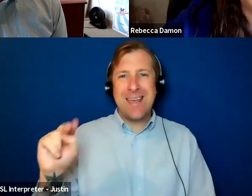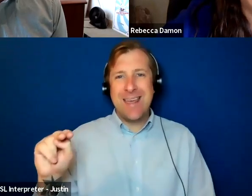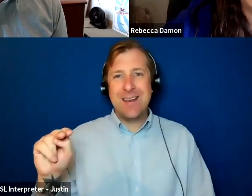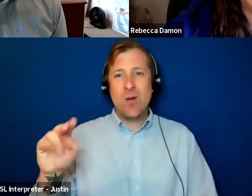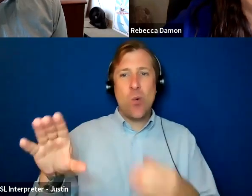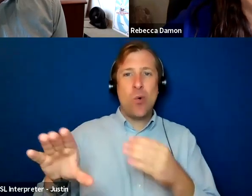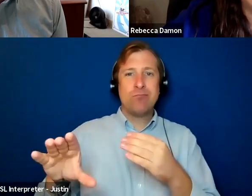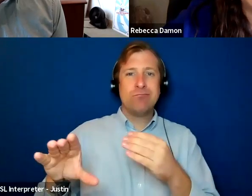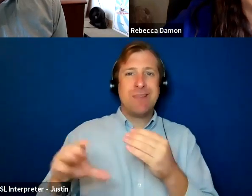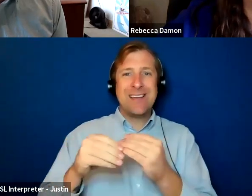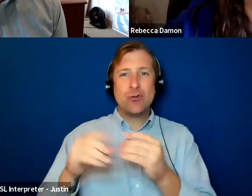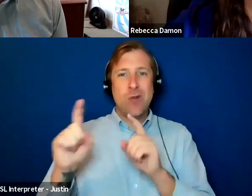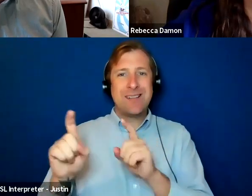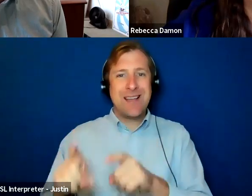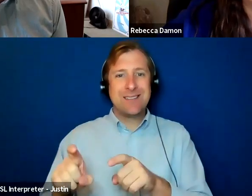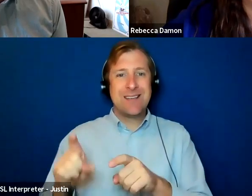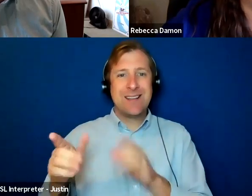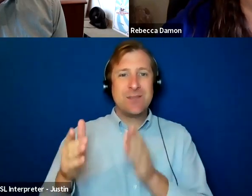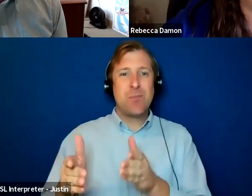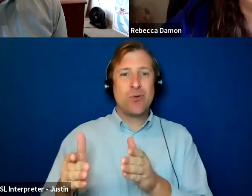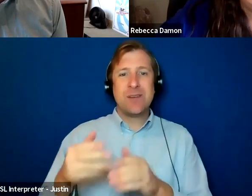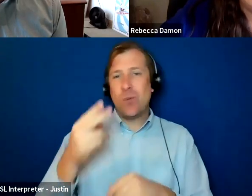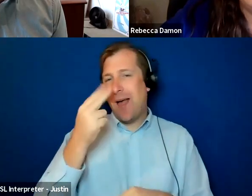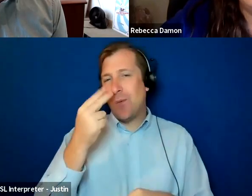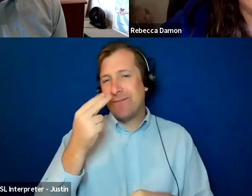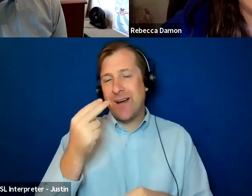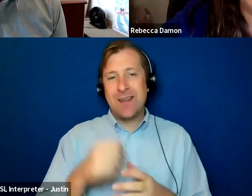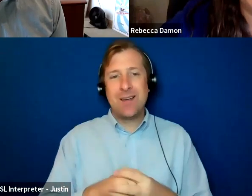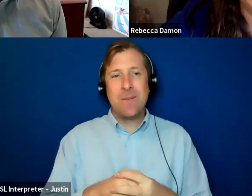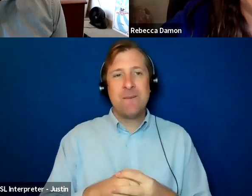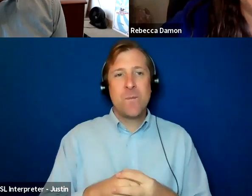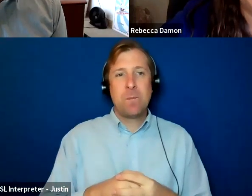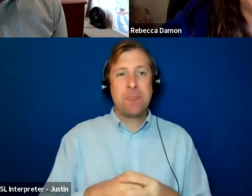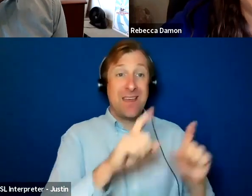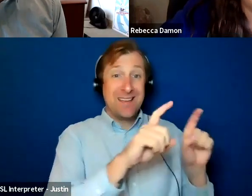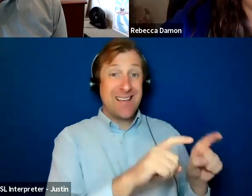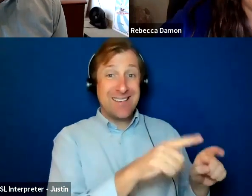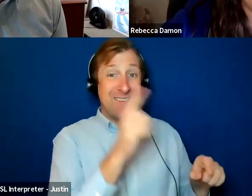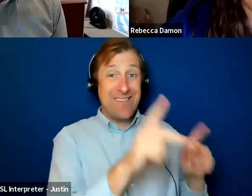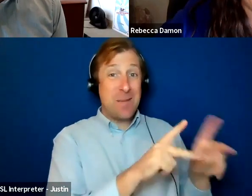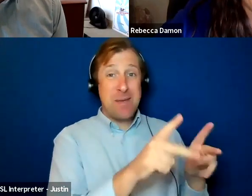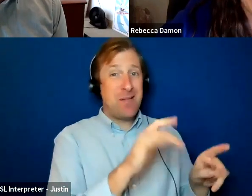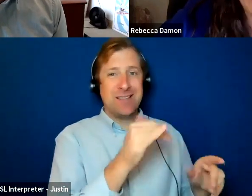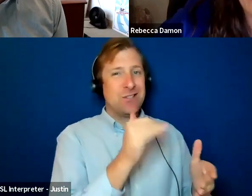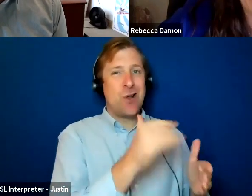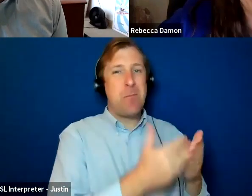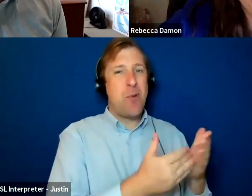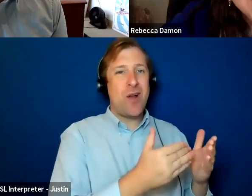Are they gonna, this person clearly had a sense of humor. Testing of mannequins is not part of the Return to Work Agreement.